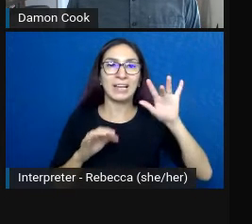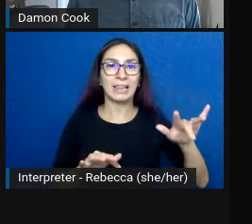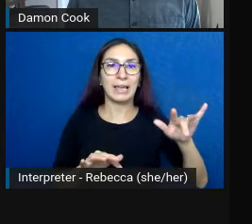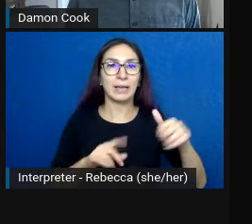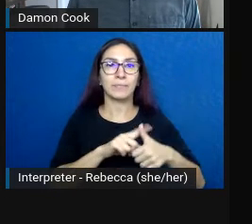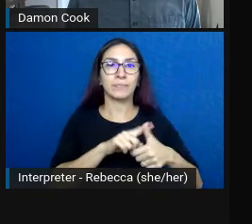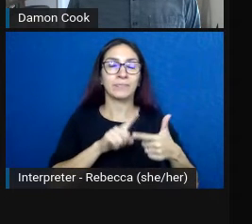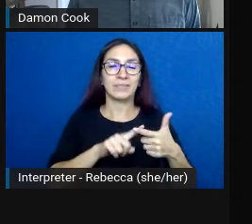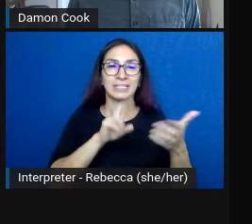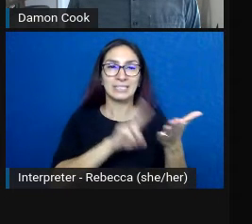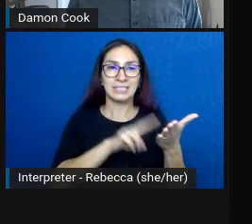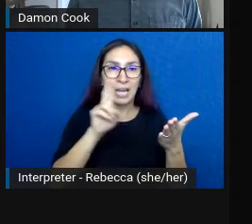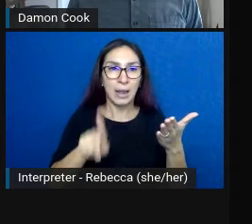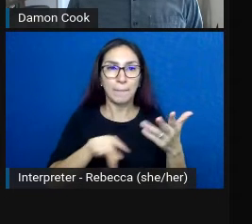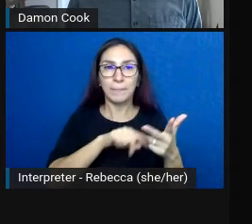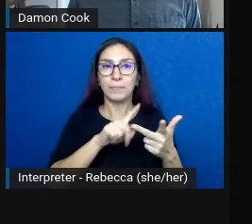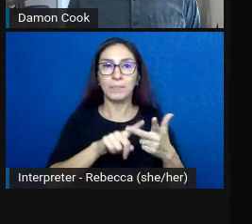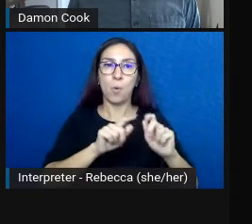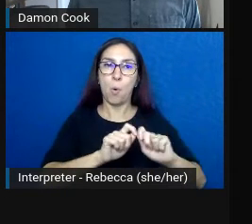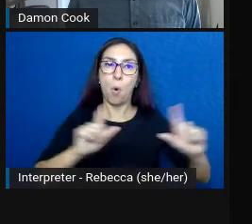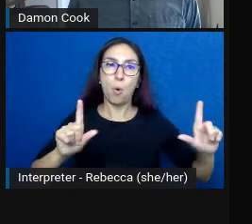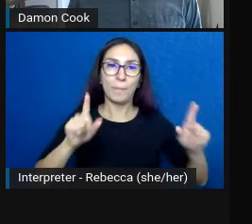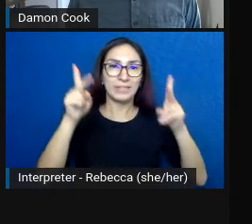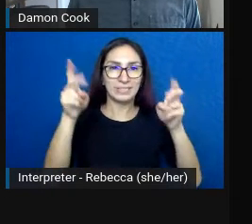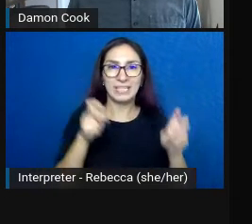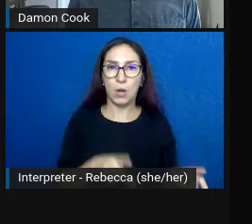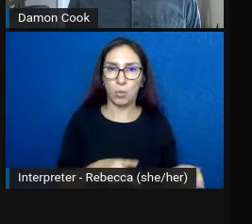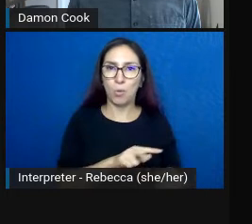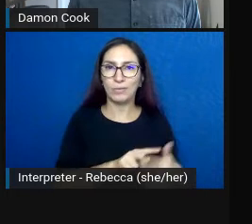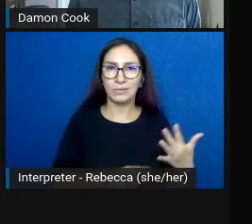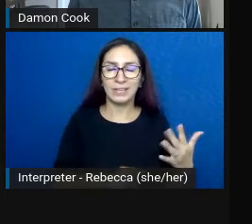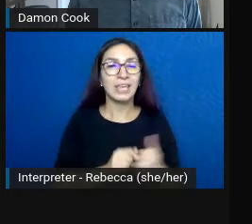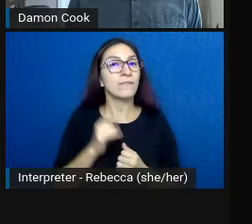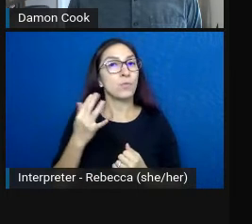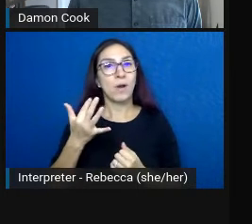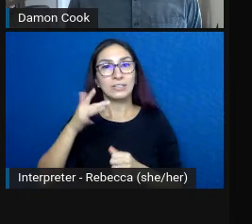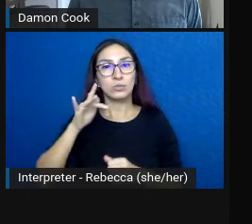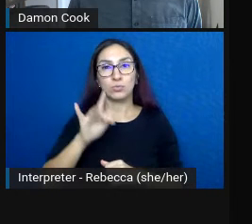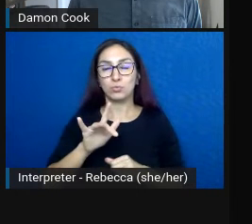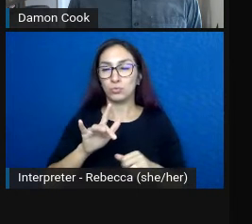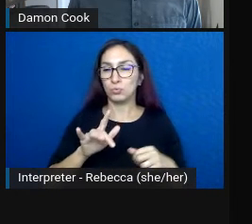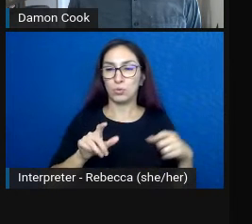Also, if you want a user to trigger something with JavaScript, then usually you want a button.